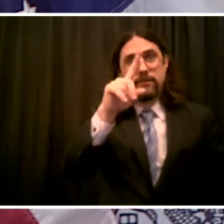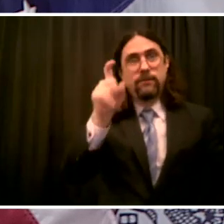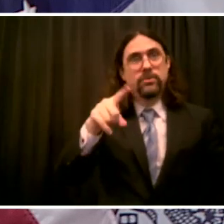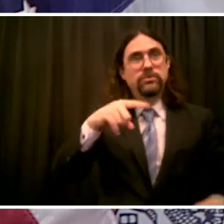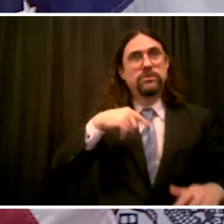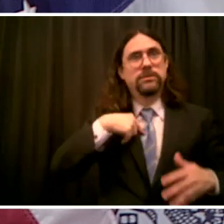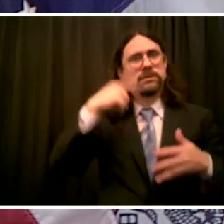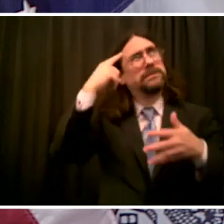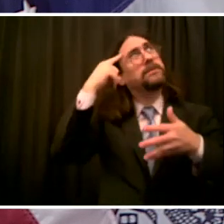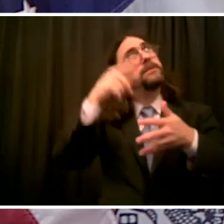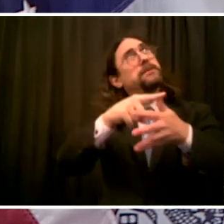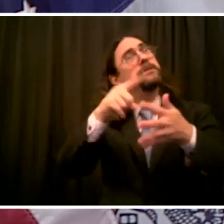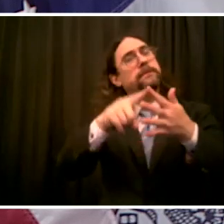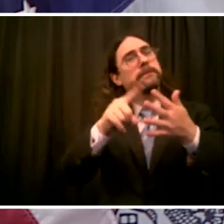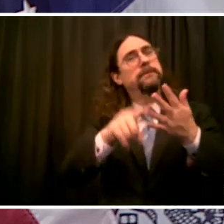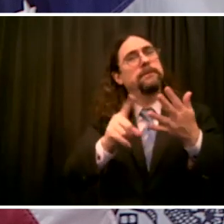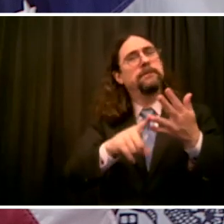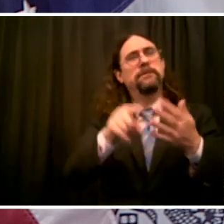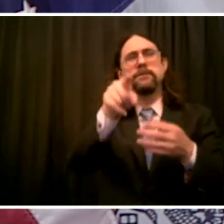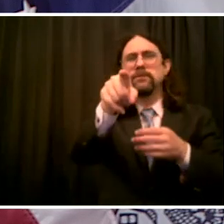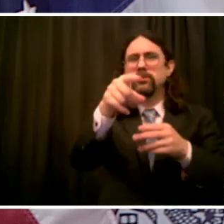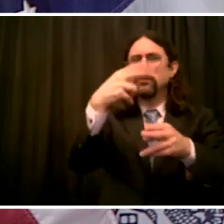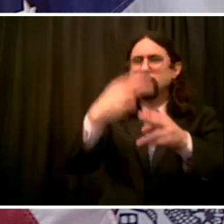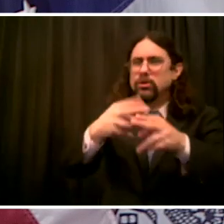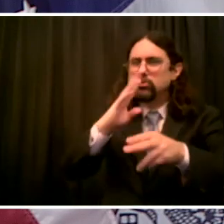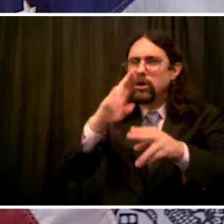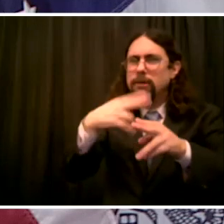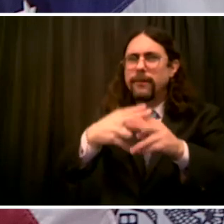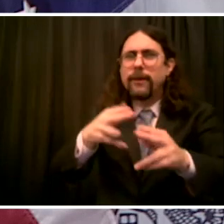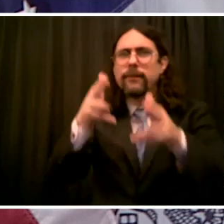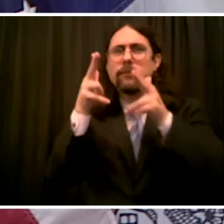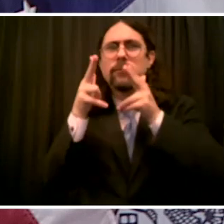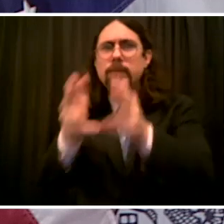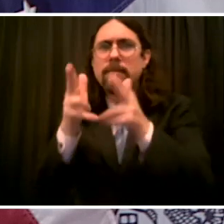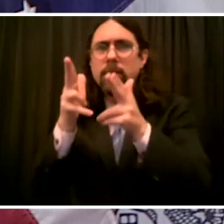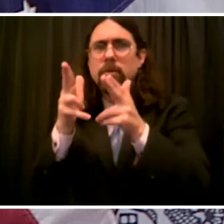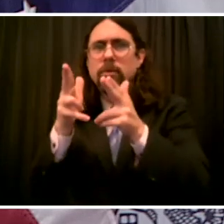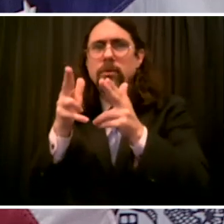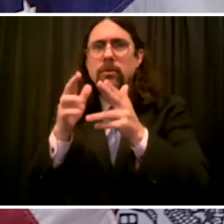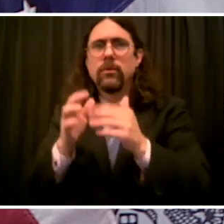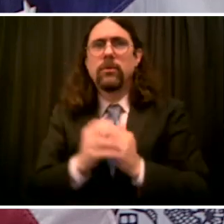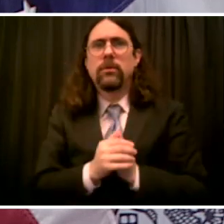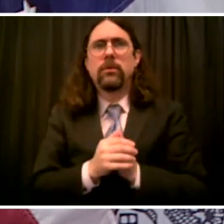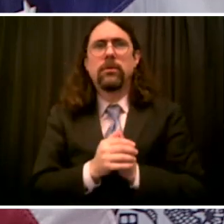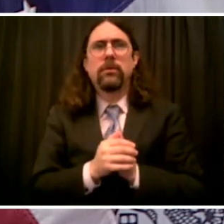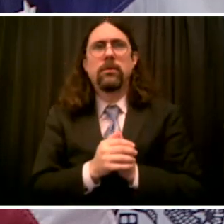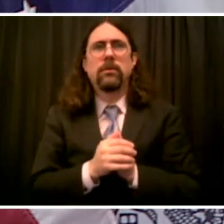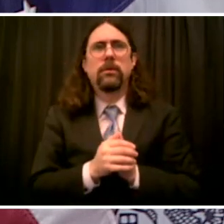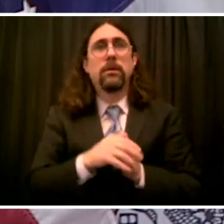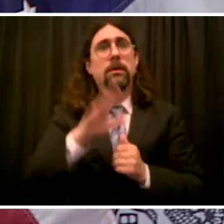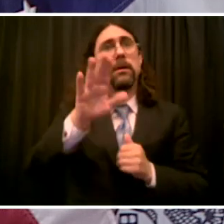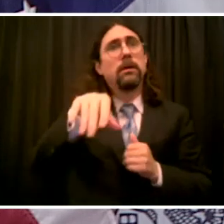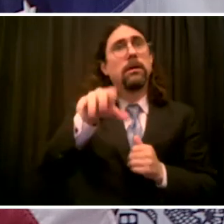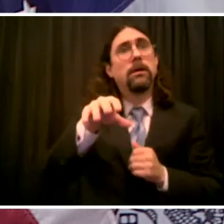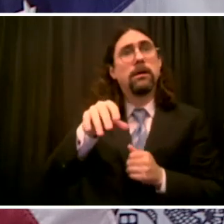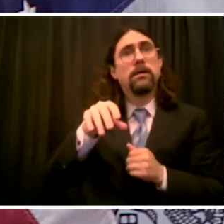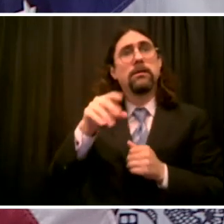SHOOTINGS, I BELIEVE, OR CLEARANCE RATES, MY ANLGUE,AG NOT YOURS. I CAN TELL YOU THAT WE WERE --